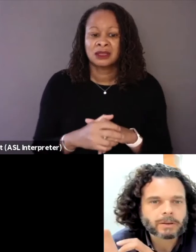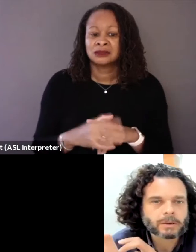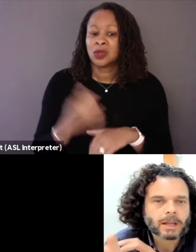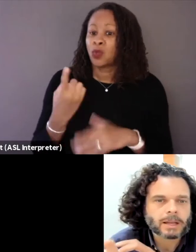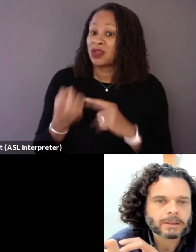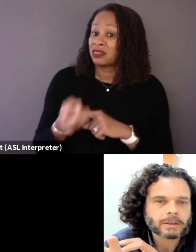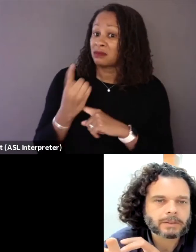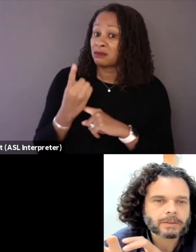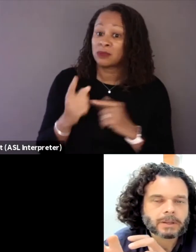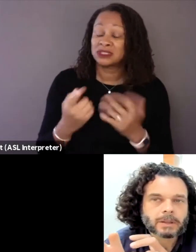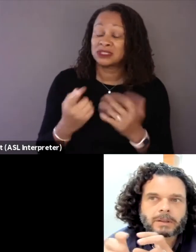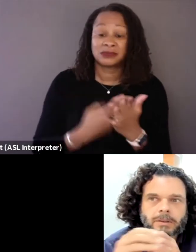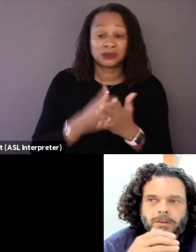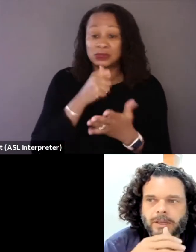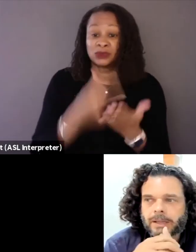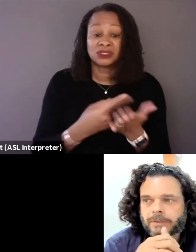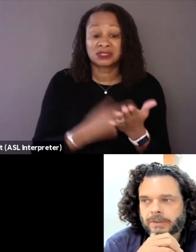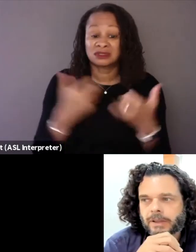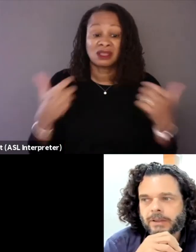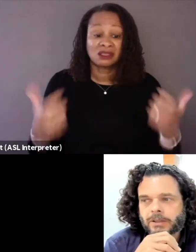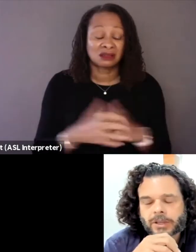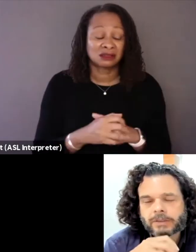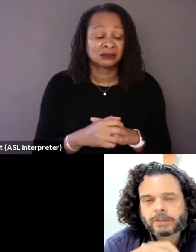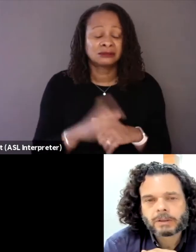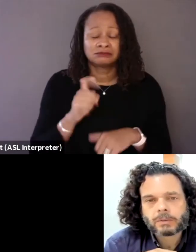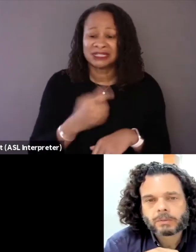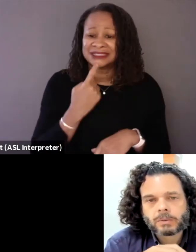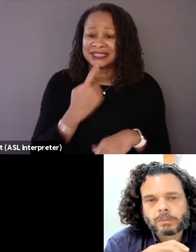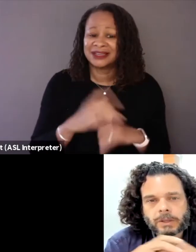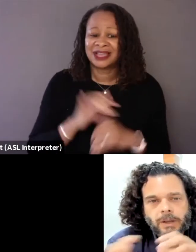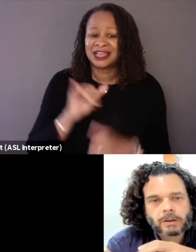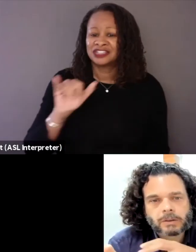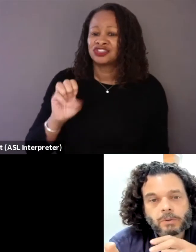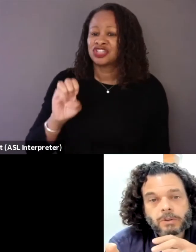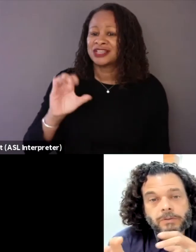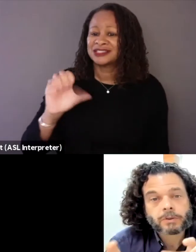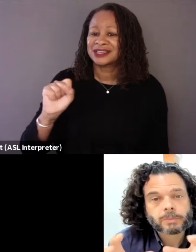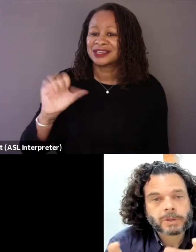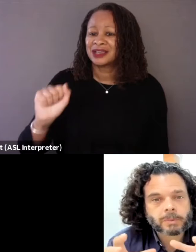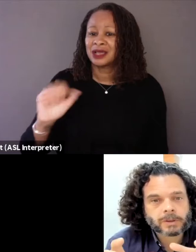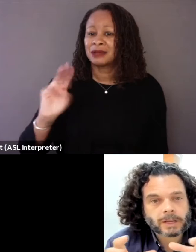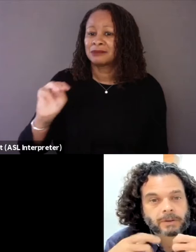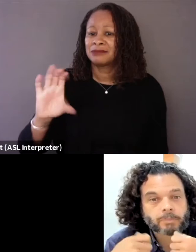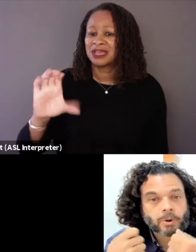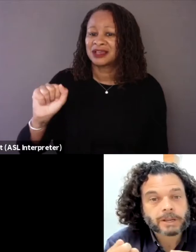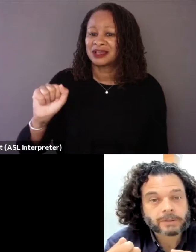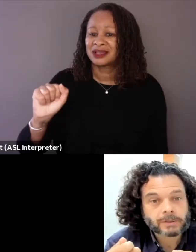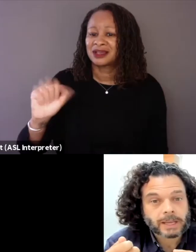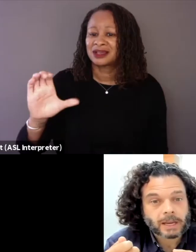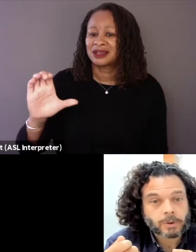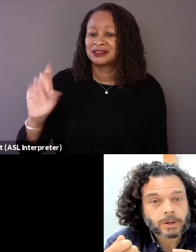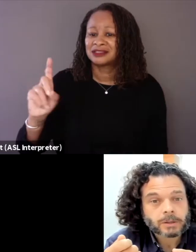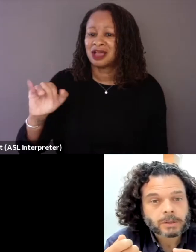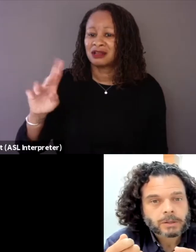don't talk about a lot is, and I have to say like, Jessica McDonald is one of the first people to kind of embrace the camera.